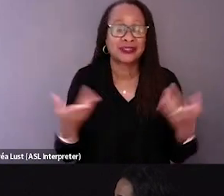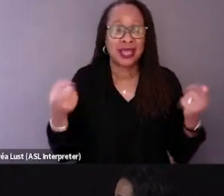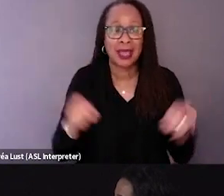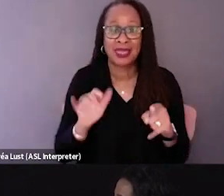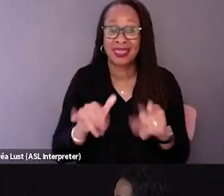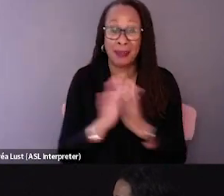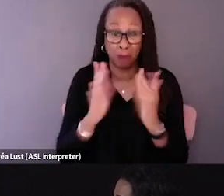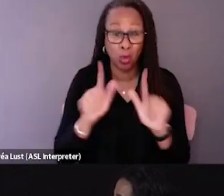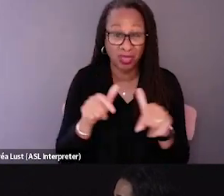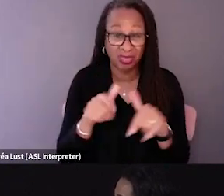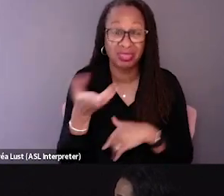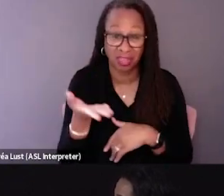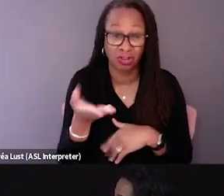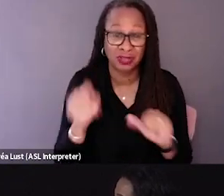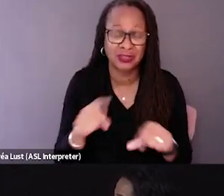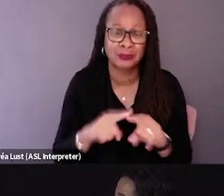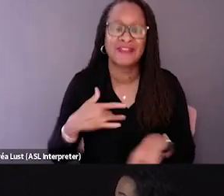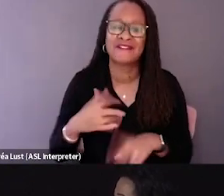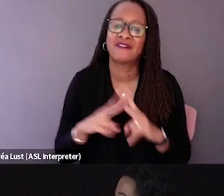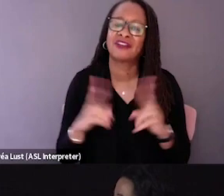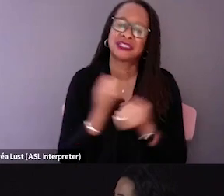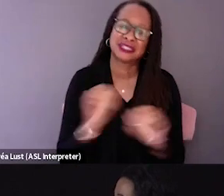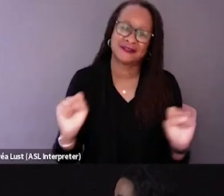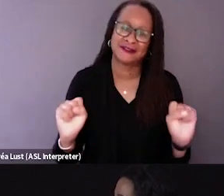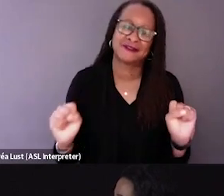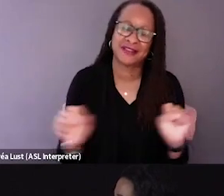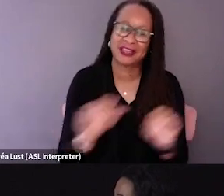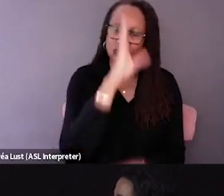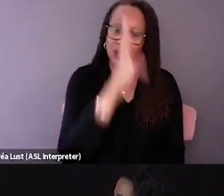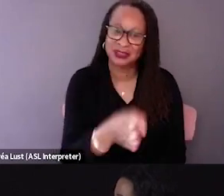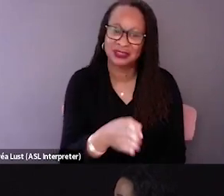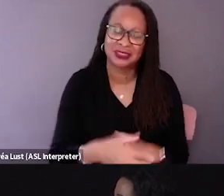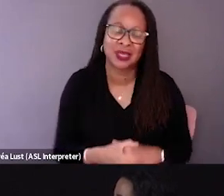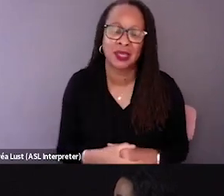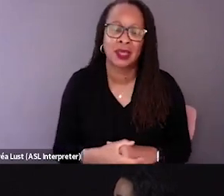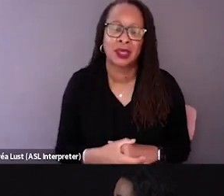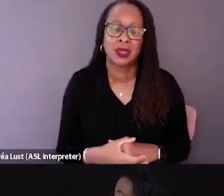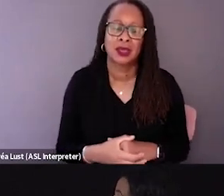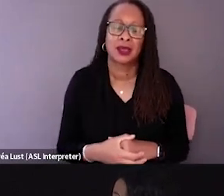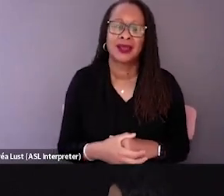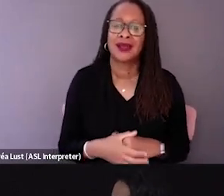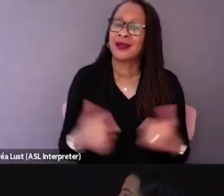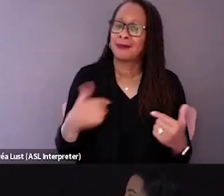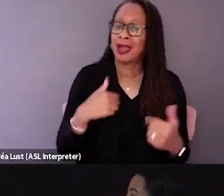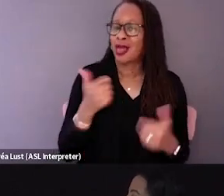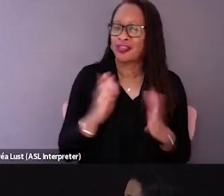but in a way that felt very safe and direct. I love Dini as a kid. - That's what I'm gonna say.